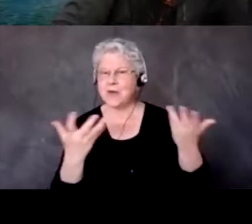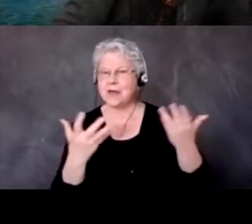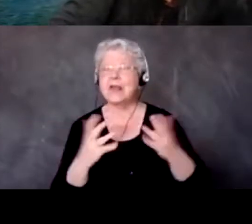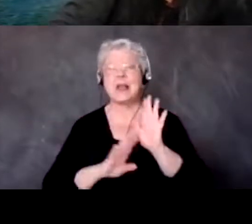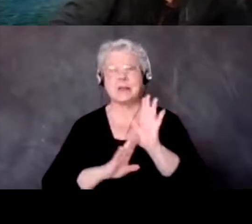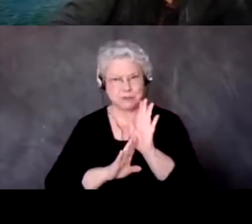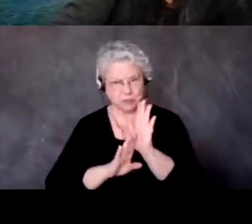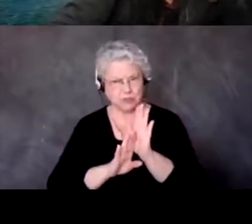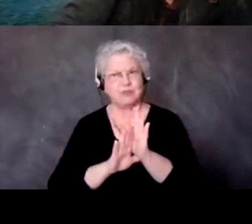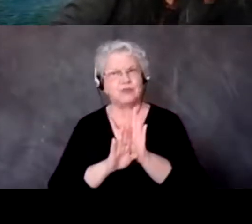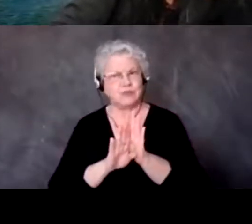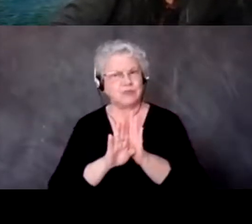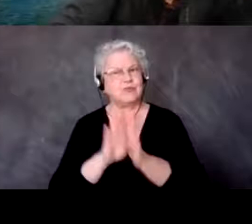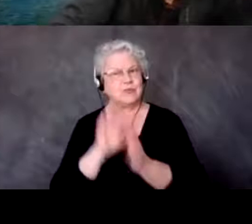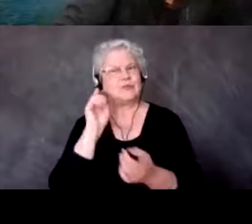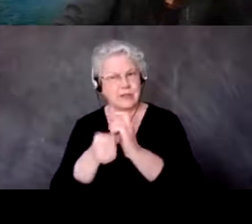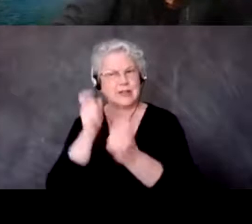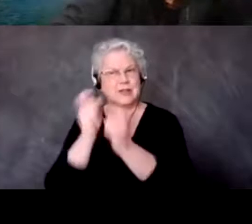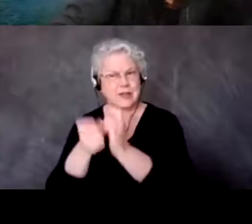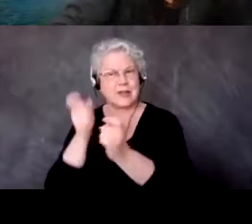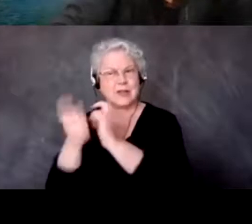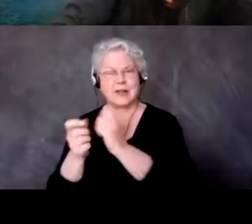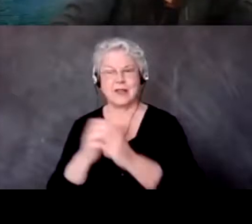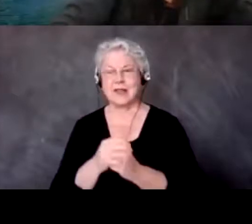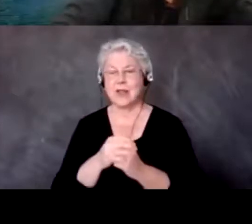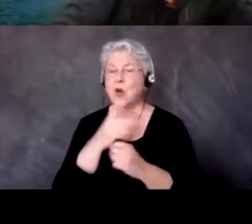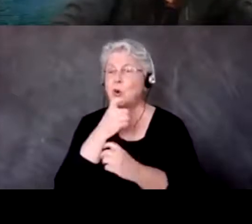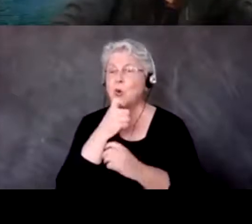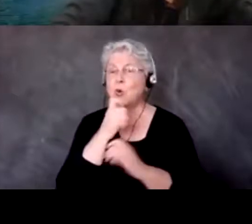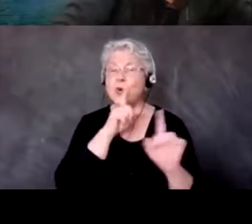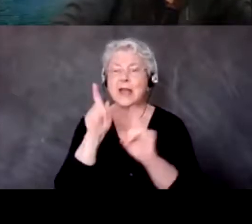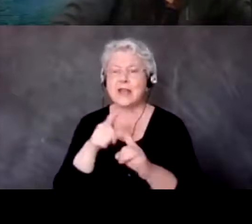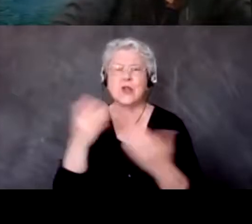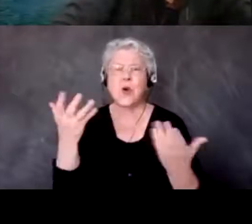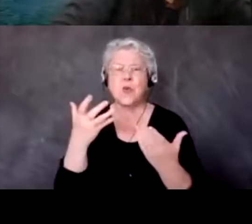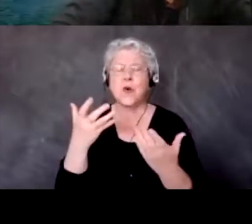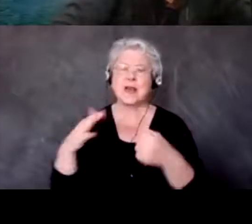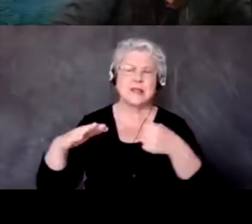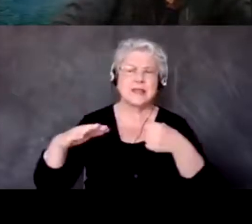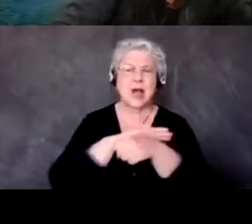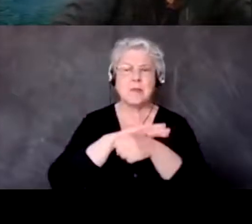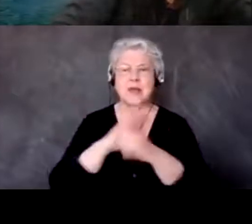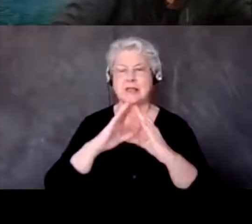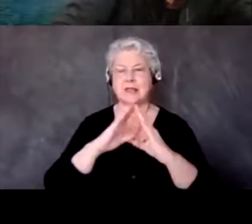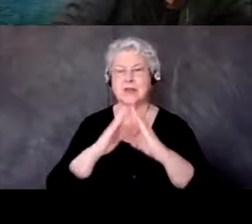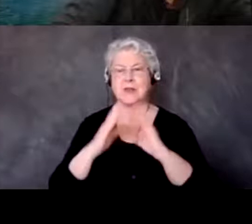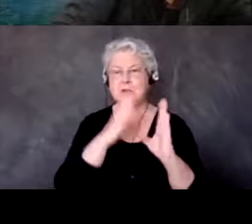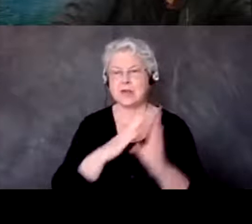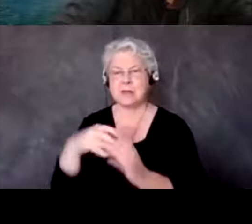So, can anyone answer what CCP looks like today? What does comprehensive community planning look like today?